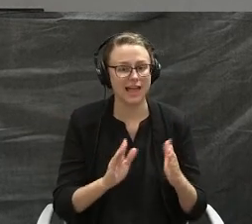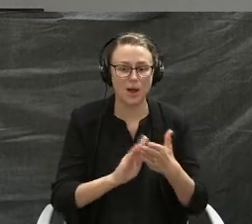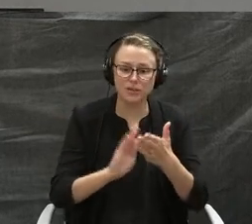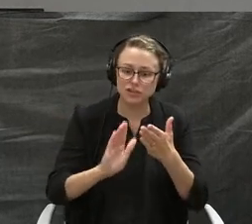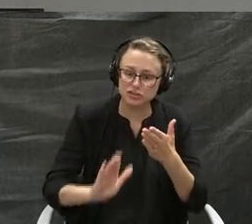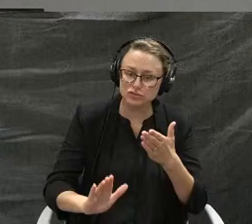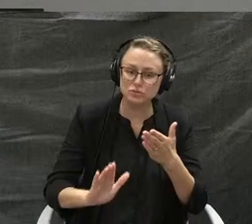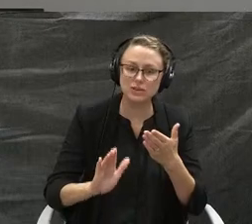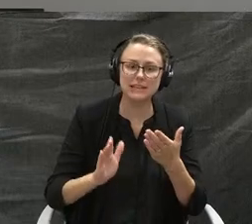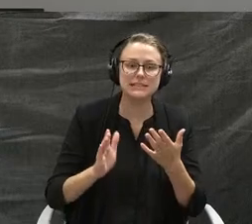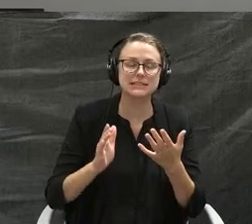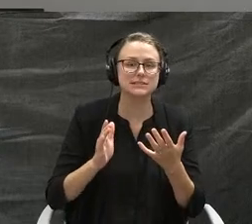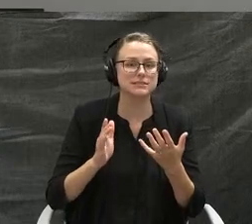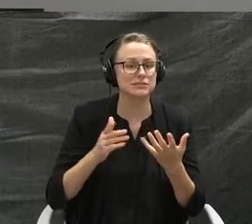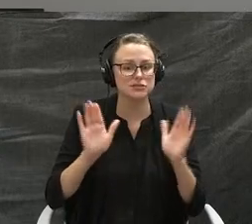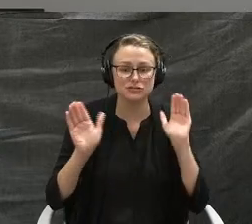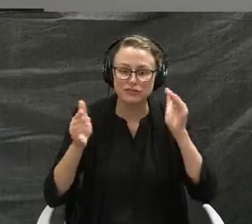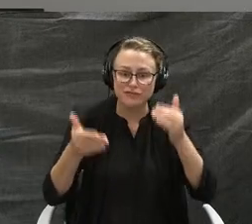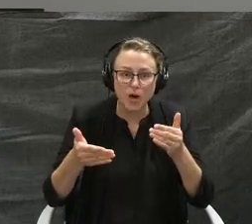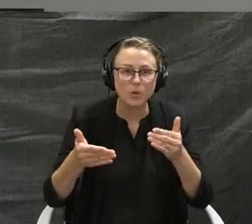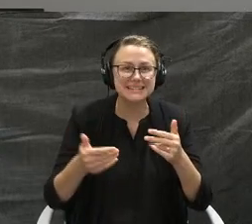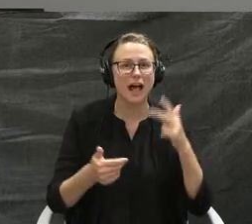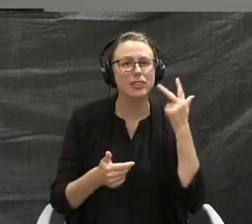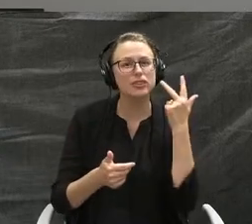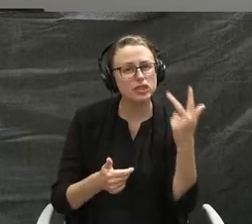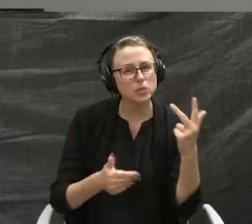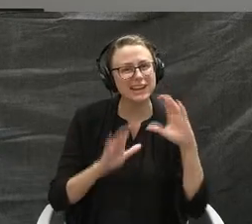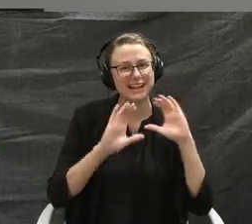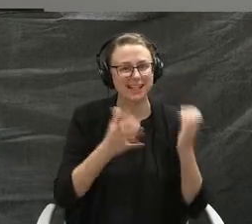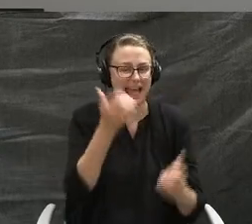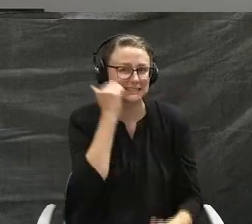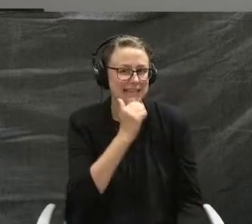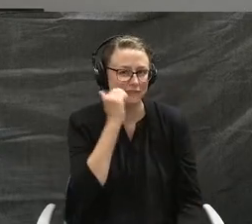main classes during the day, and then there would also be during